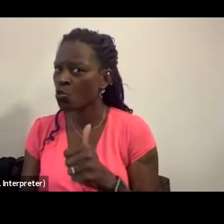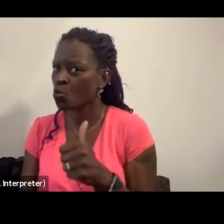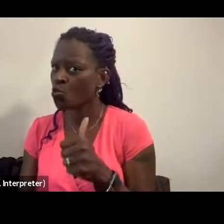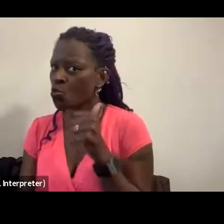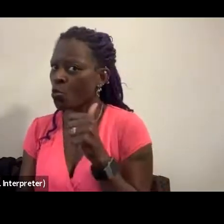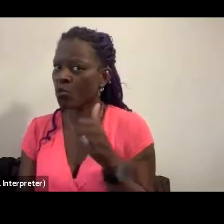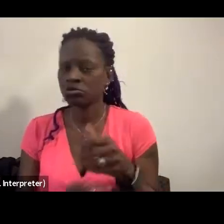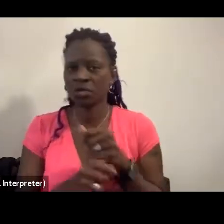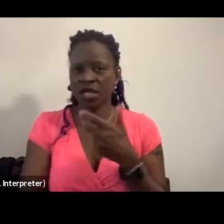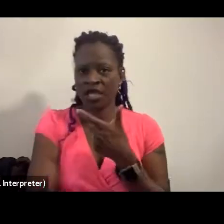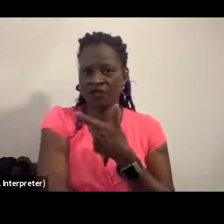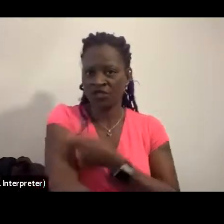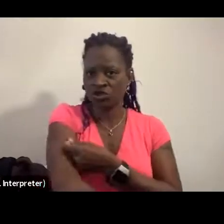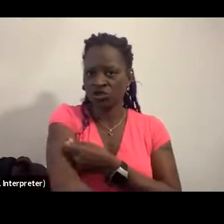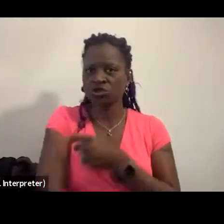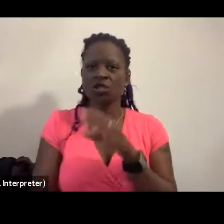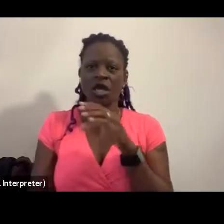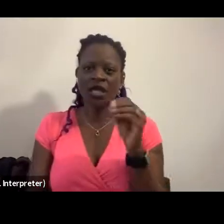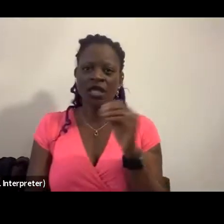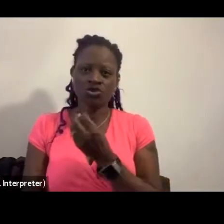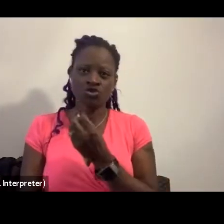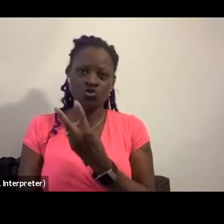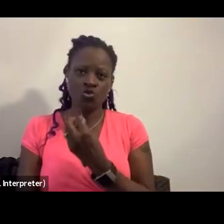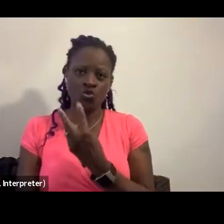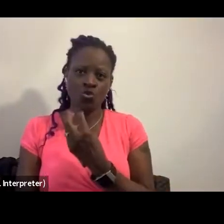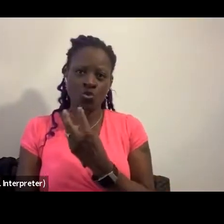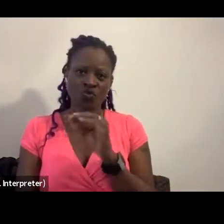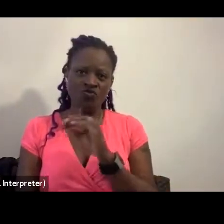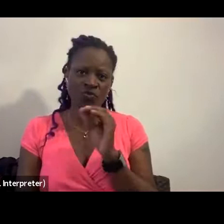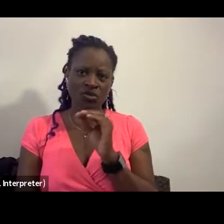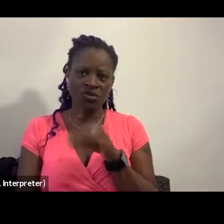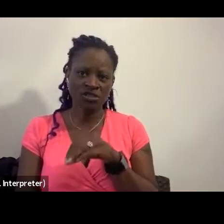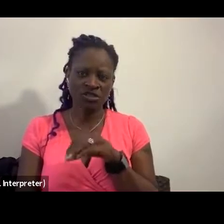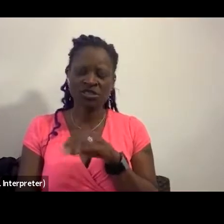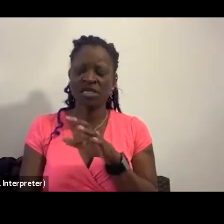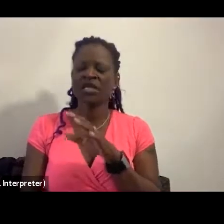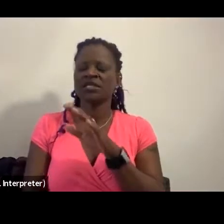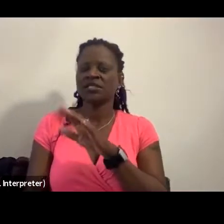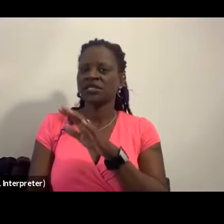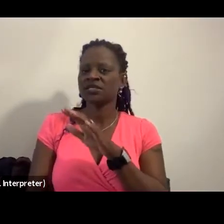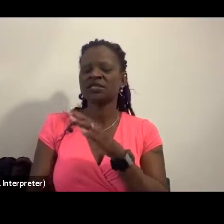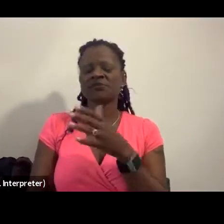And the 12 percent and that poses a challenge to the public